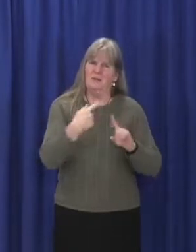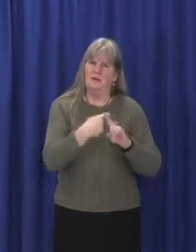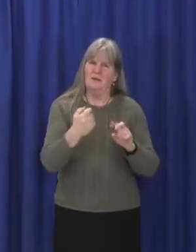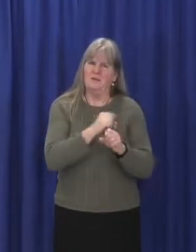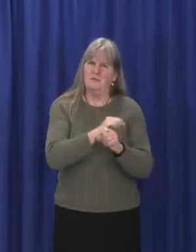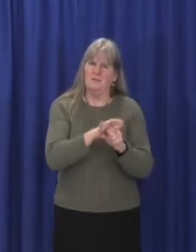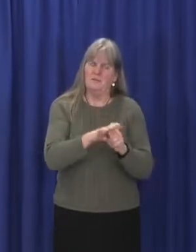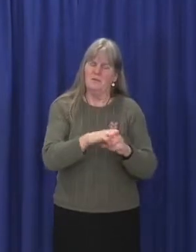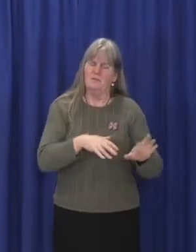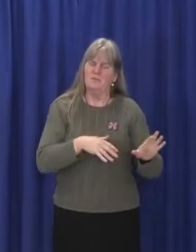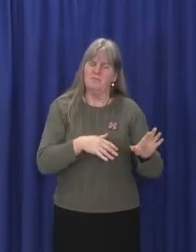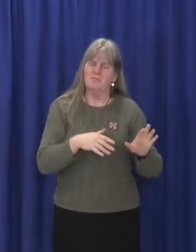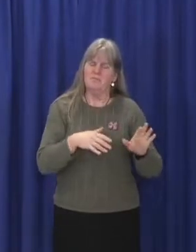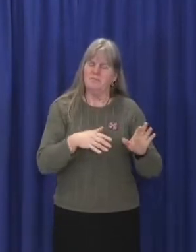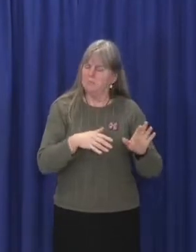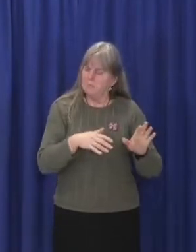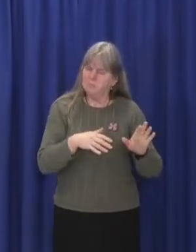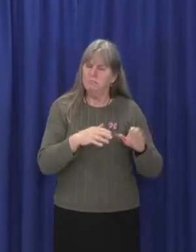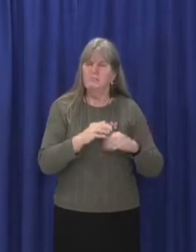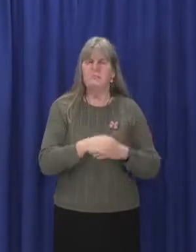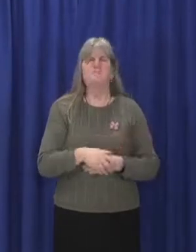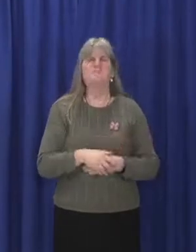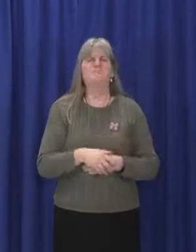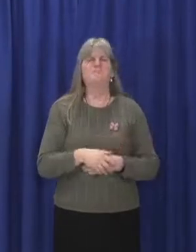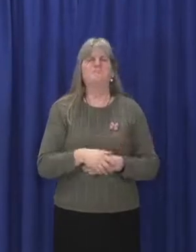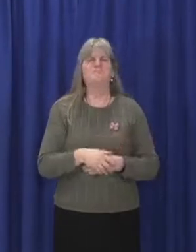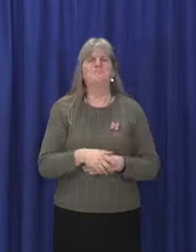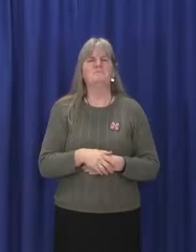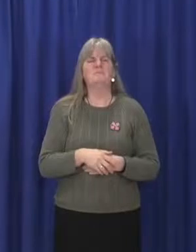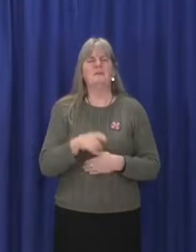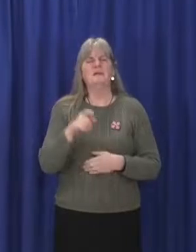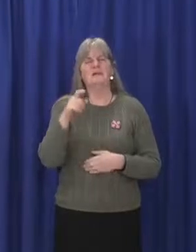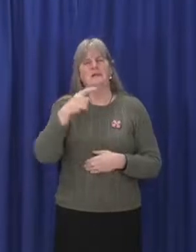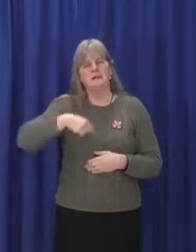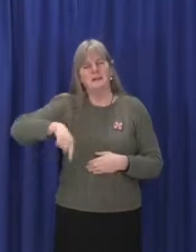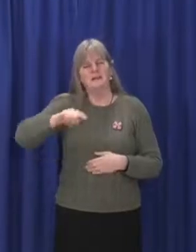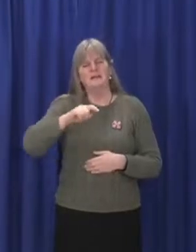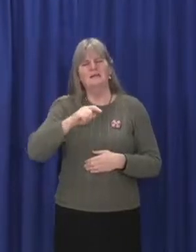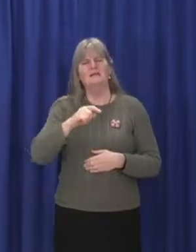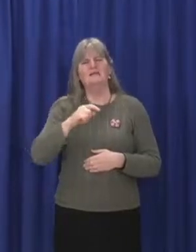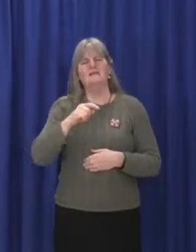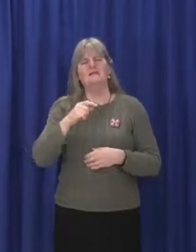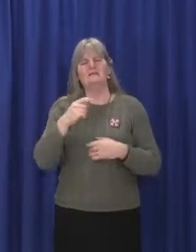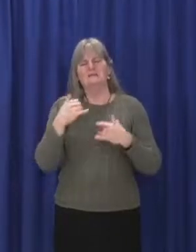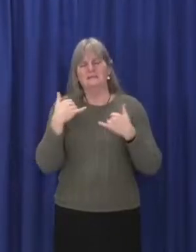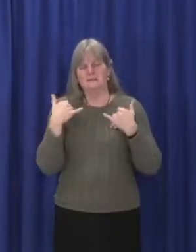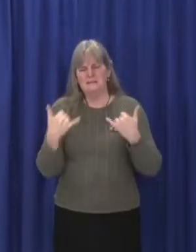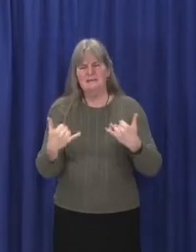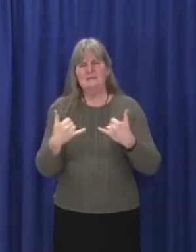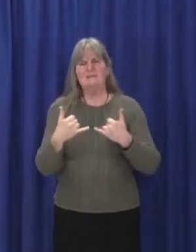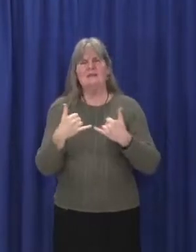I know now more than ever, we need to come together, treat each other with patience and kindness,